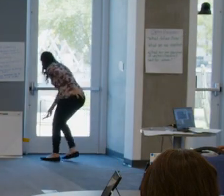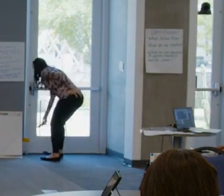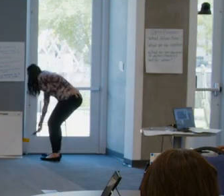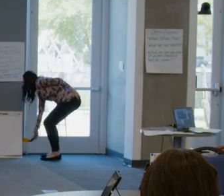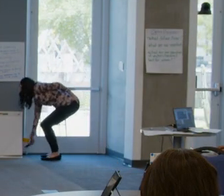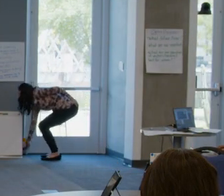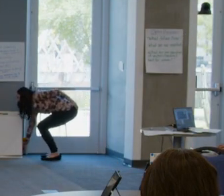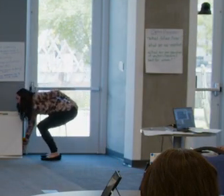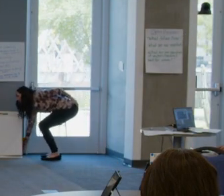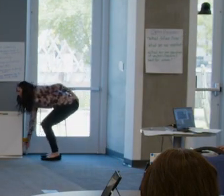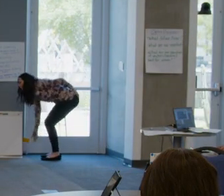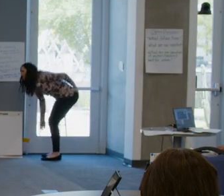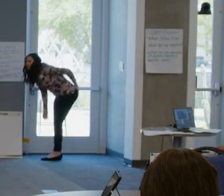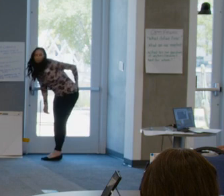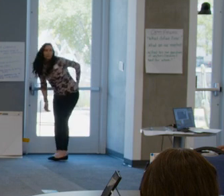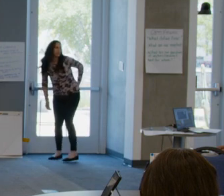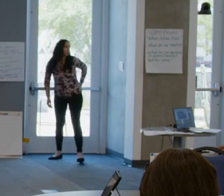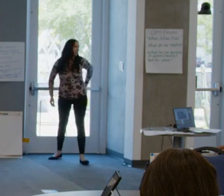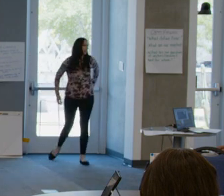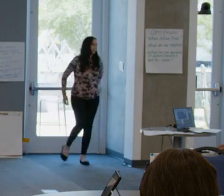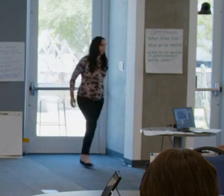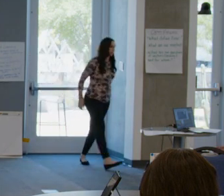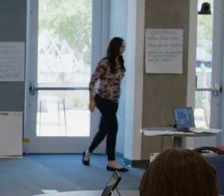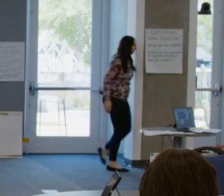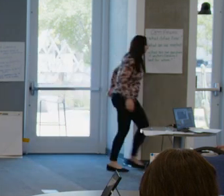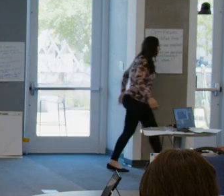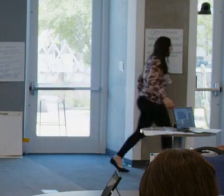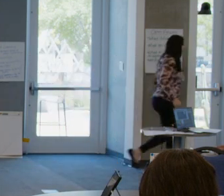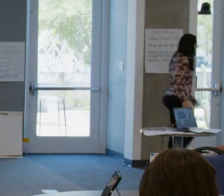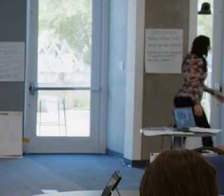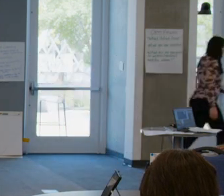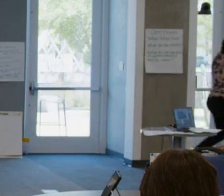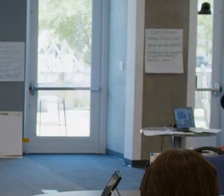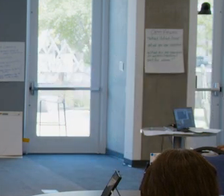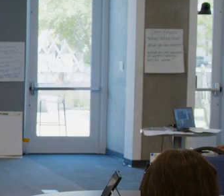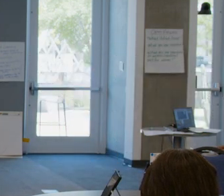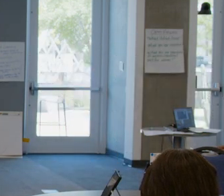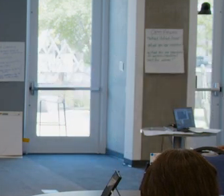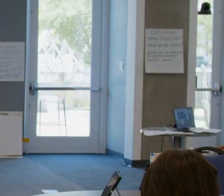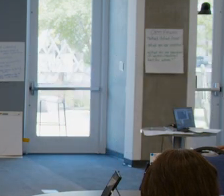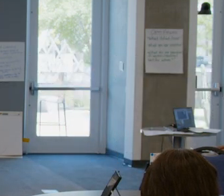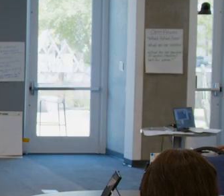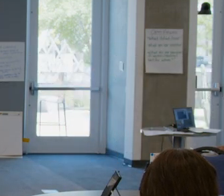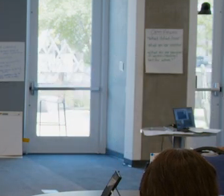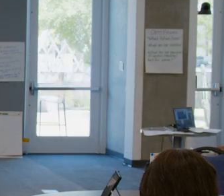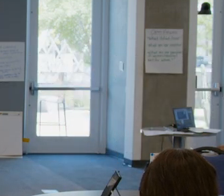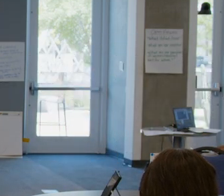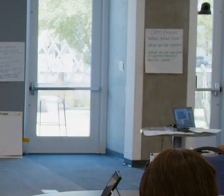Kim is, let me get my introduction. She's from Chinle, Arizona,